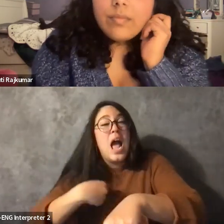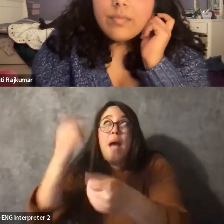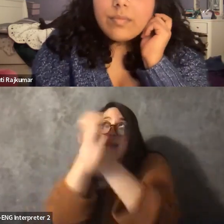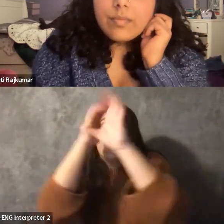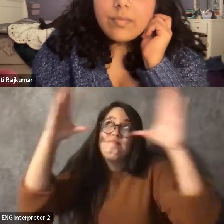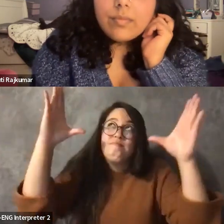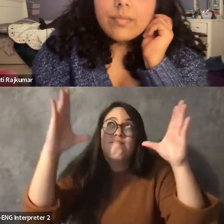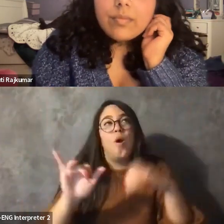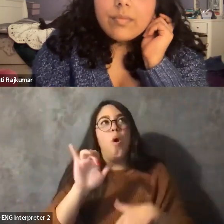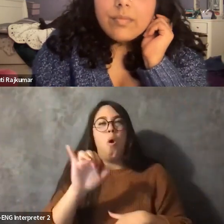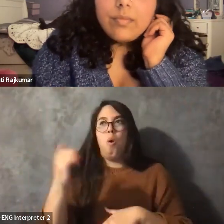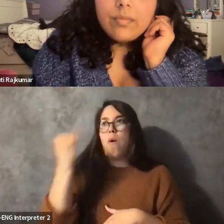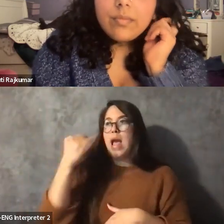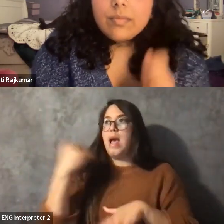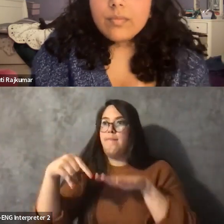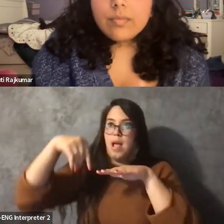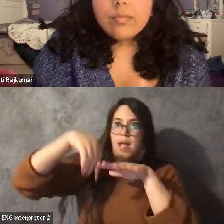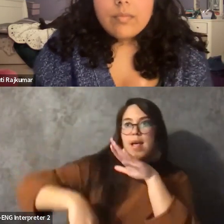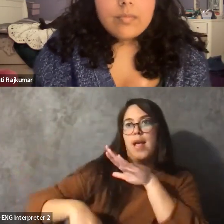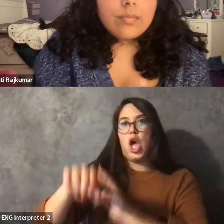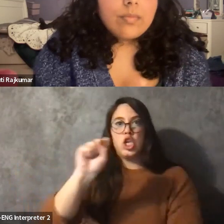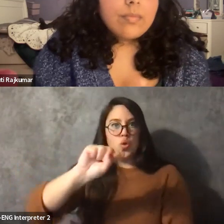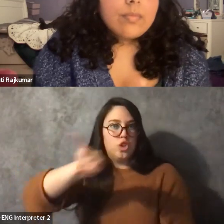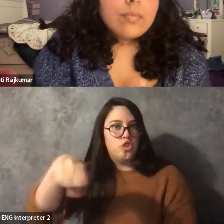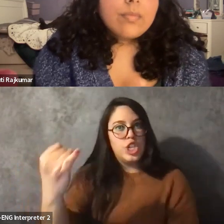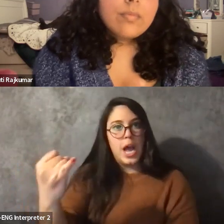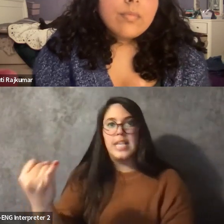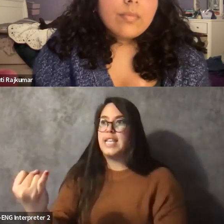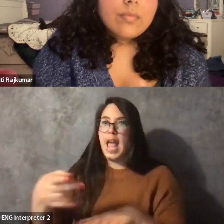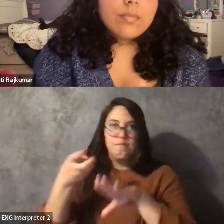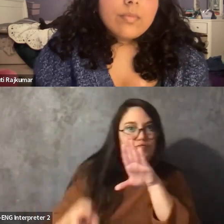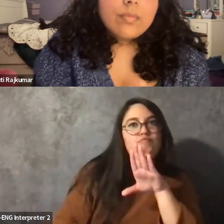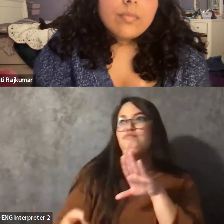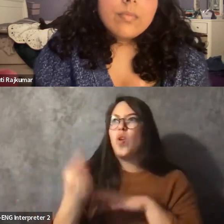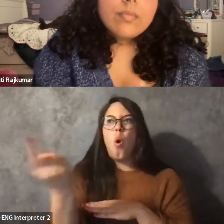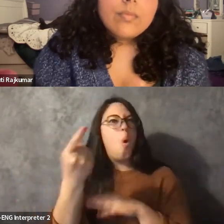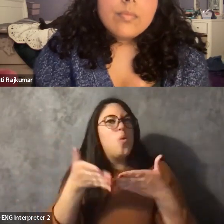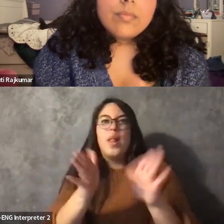and that the law was the only way for me to do that, hence, why I was doing sociology.